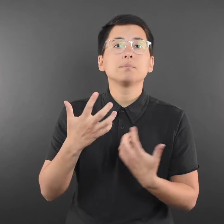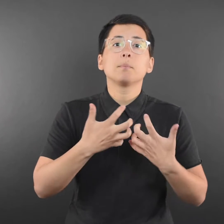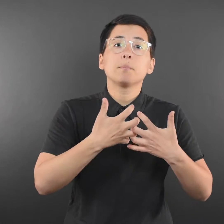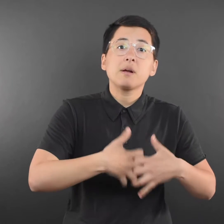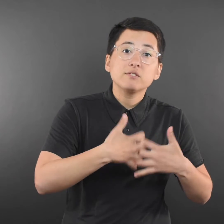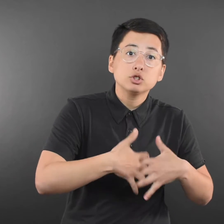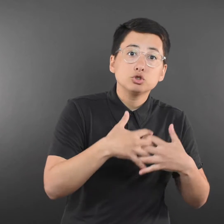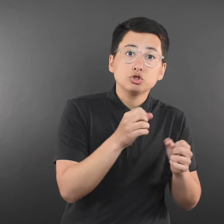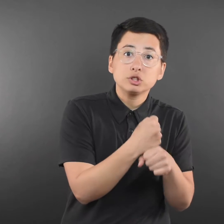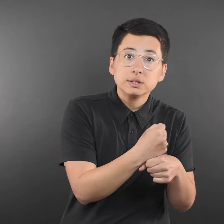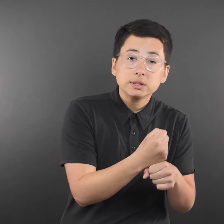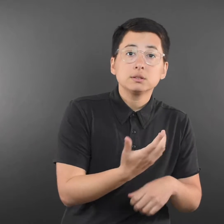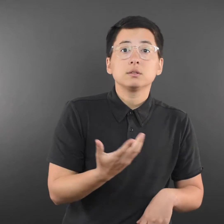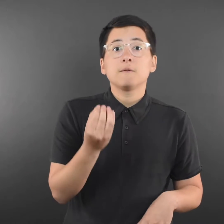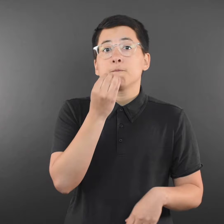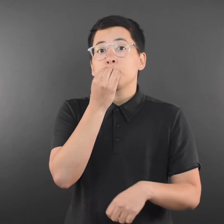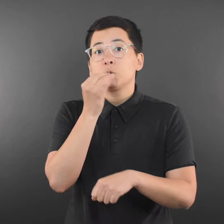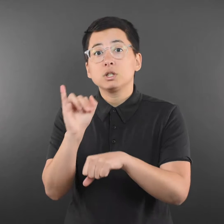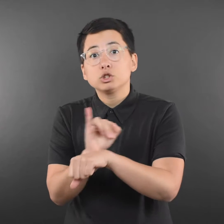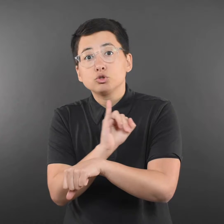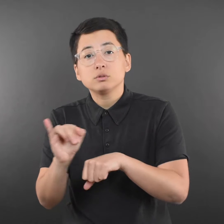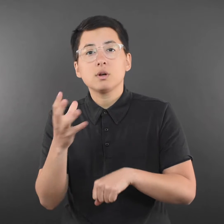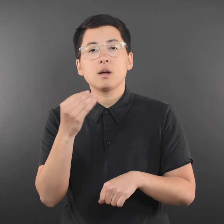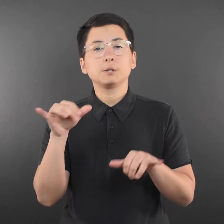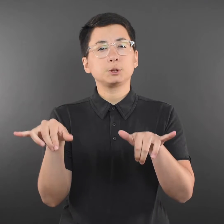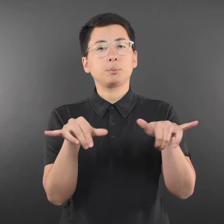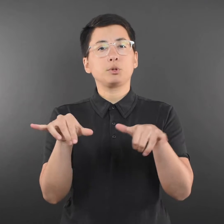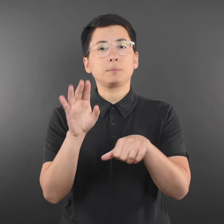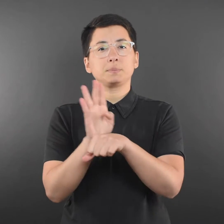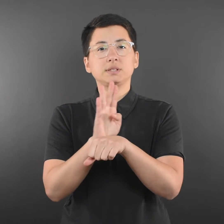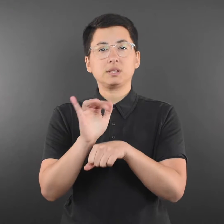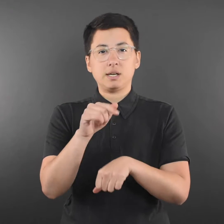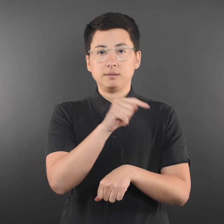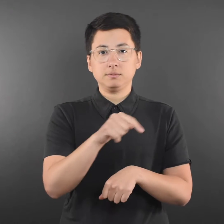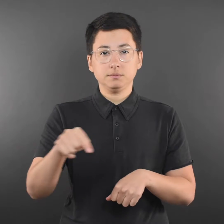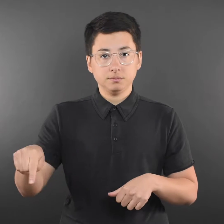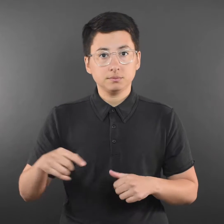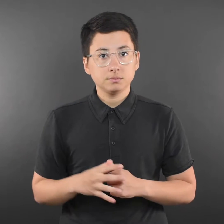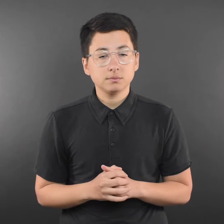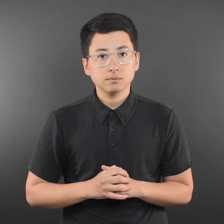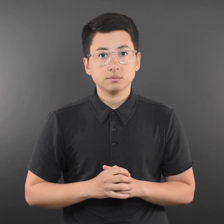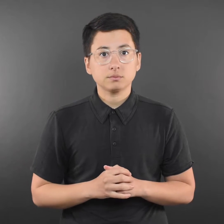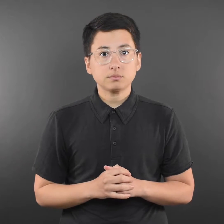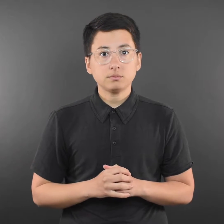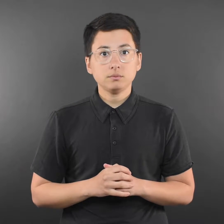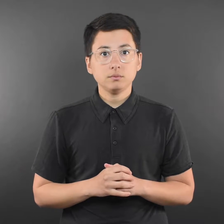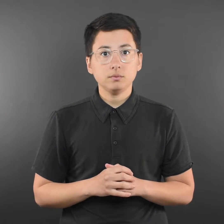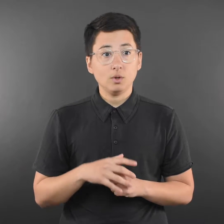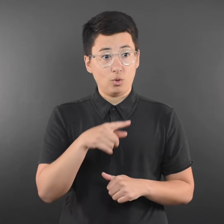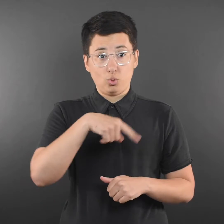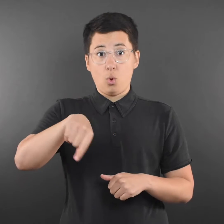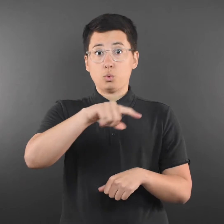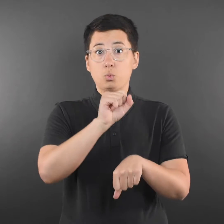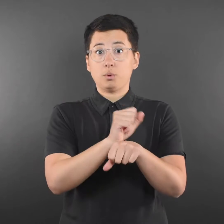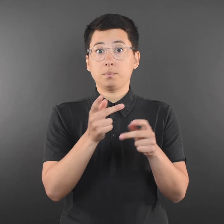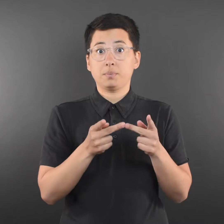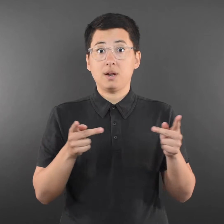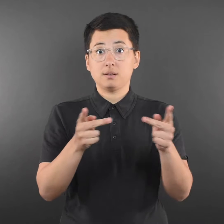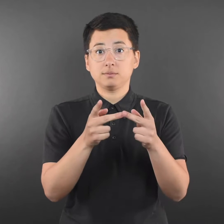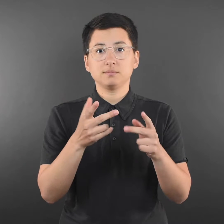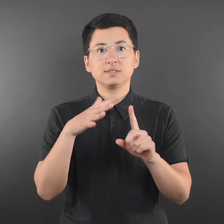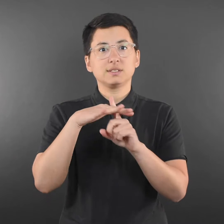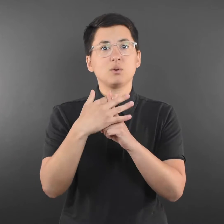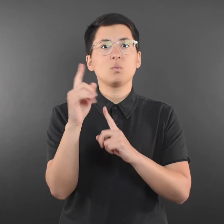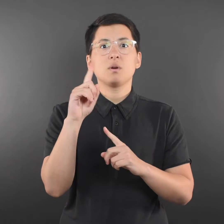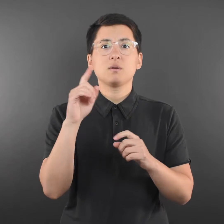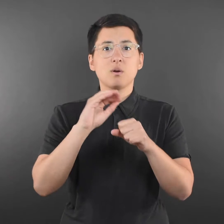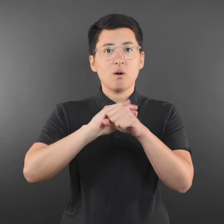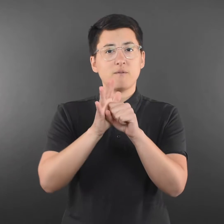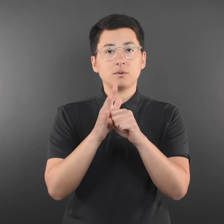the food industry, and similar businesses. These workplaces are settings where COVID-19